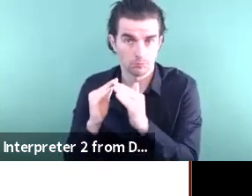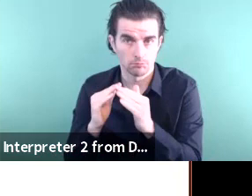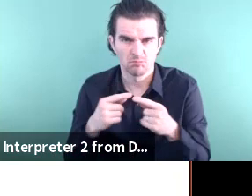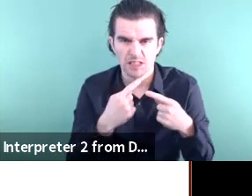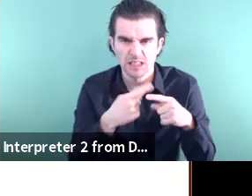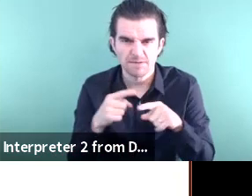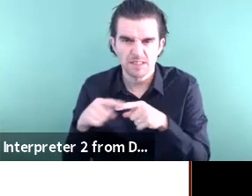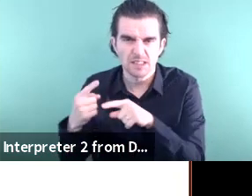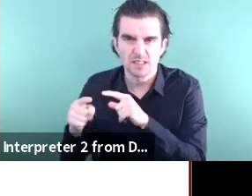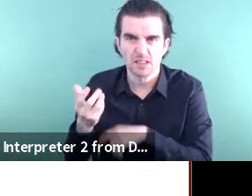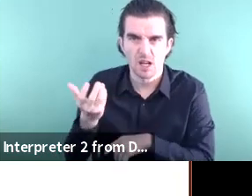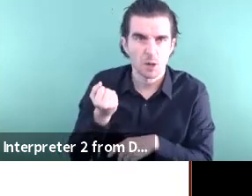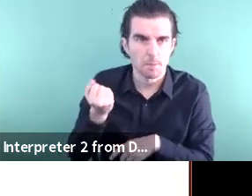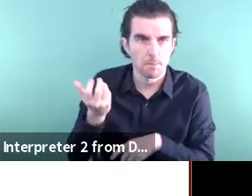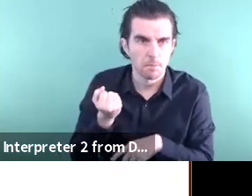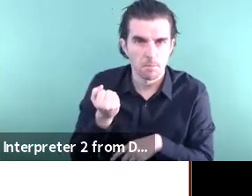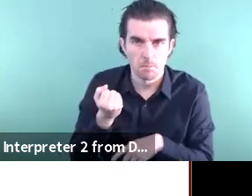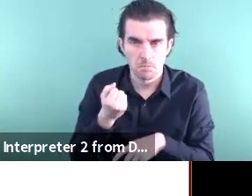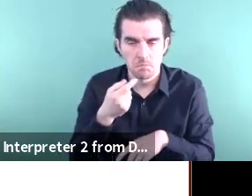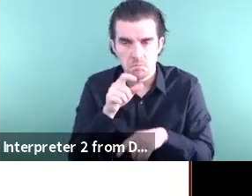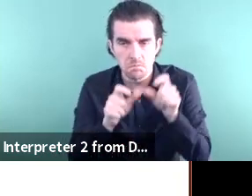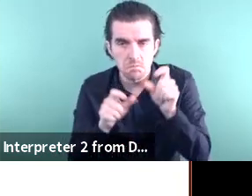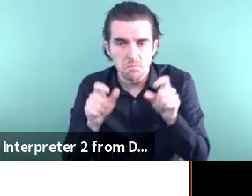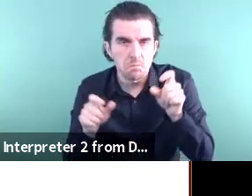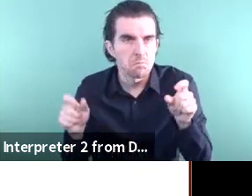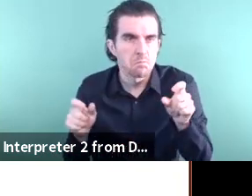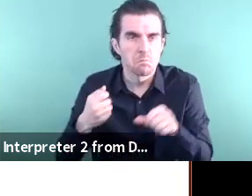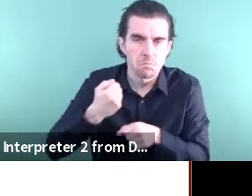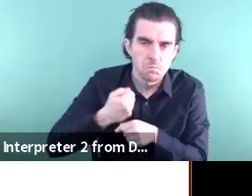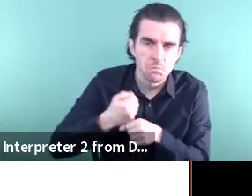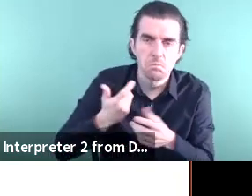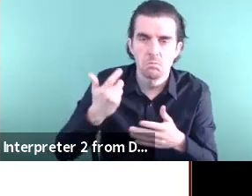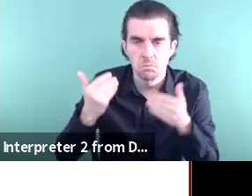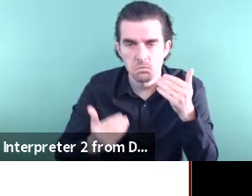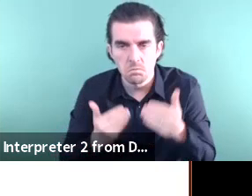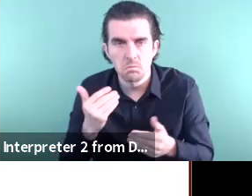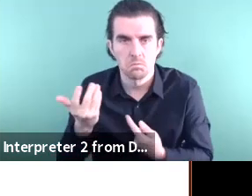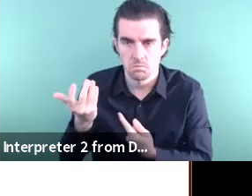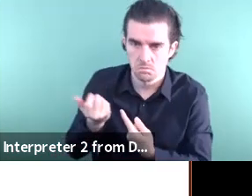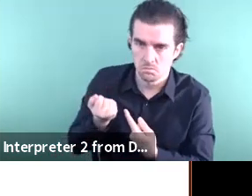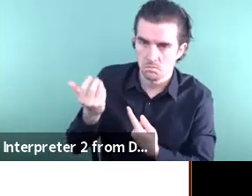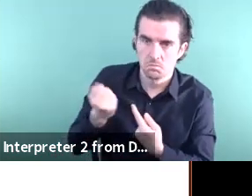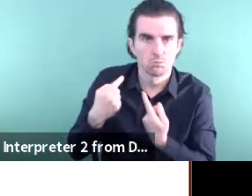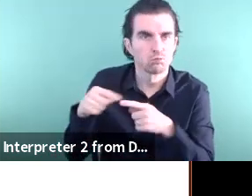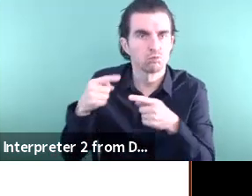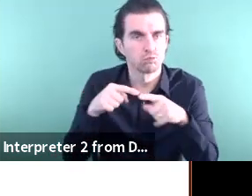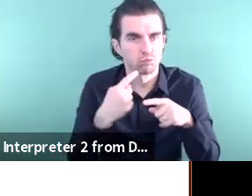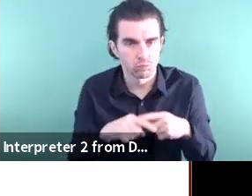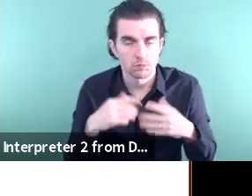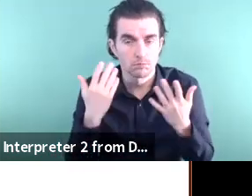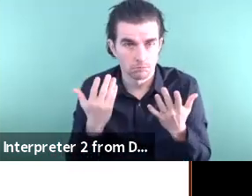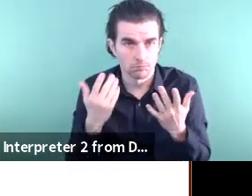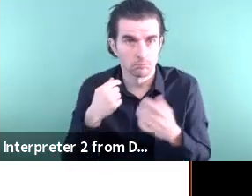support and their support could be based on the distance from the eligibility threshold and their